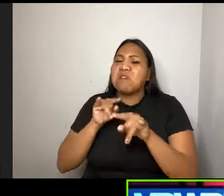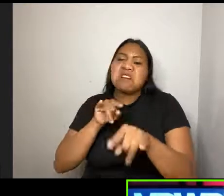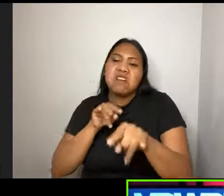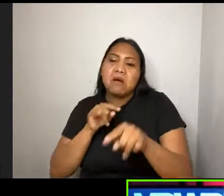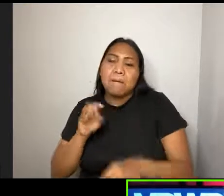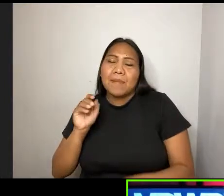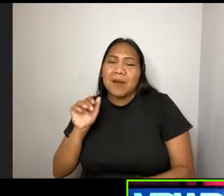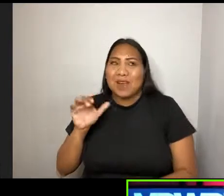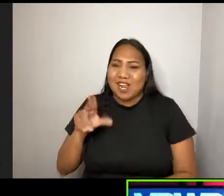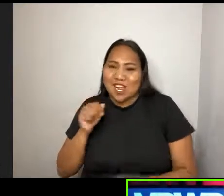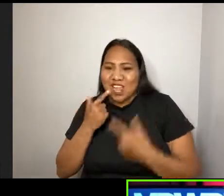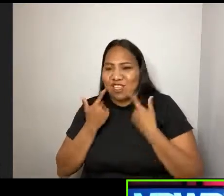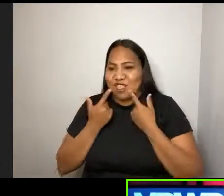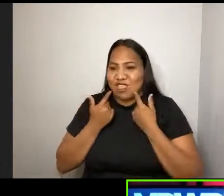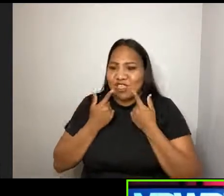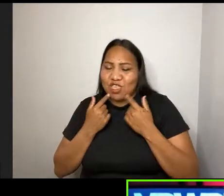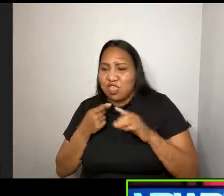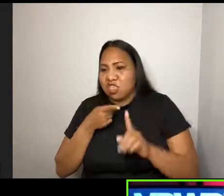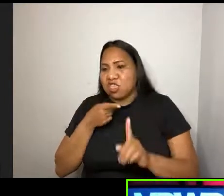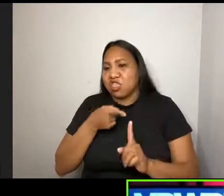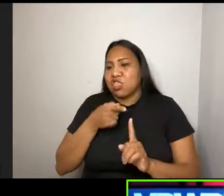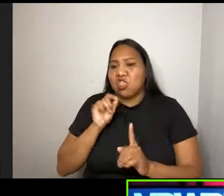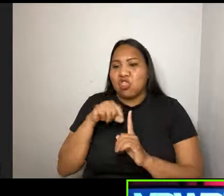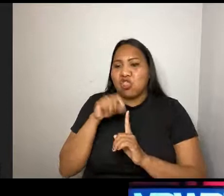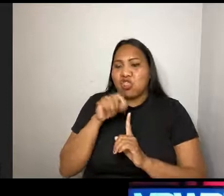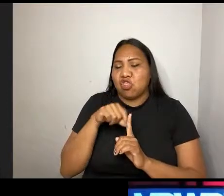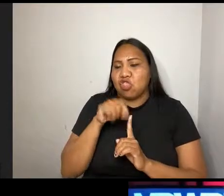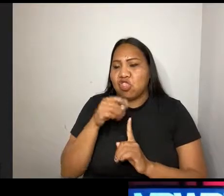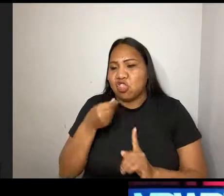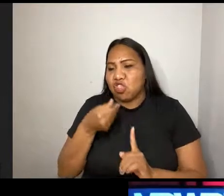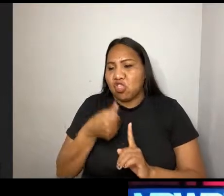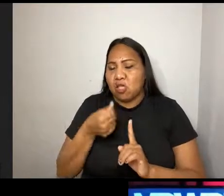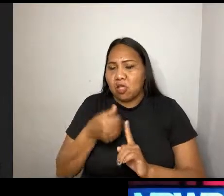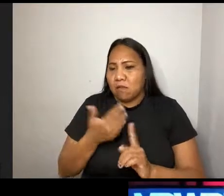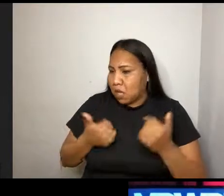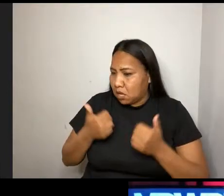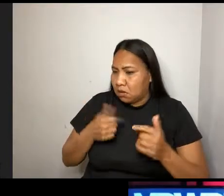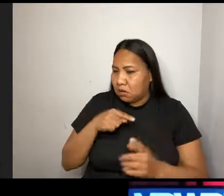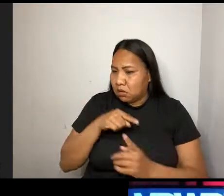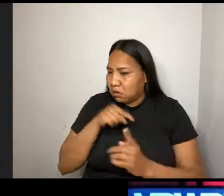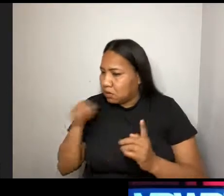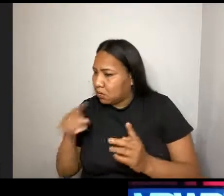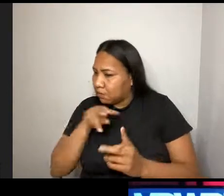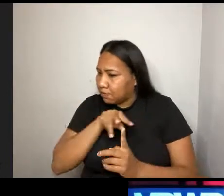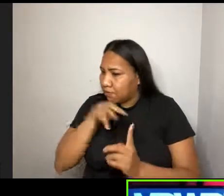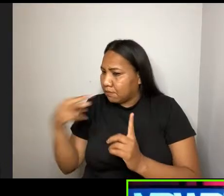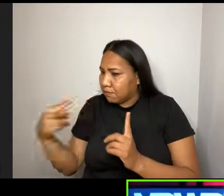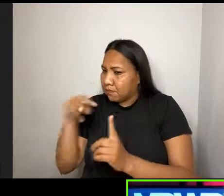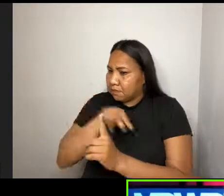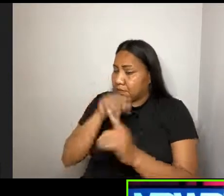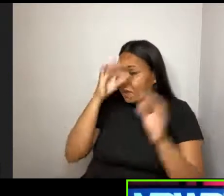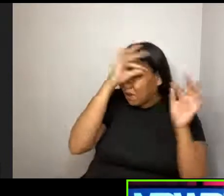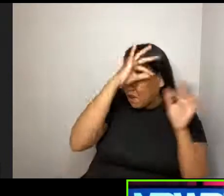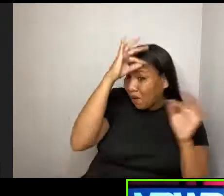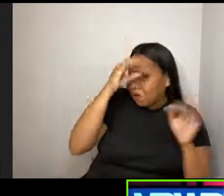What are they doing? How are they approaching you? So, when we told me that, you can figure --